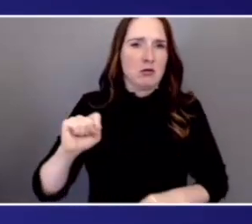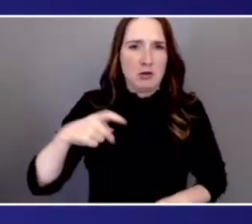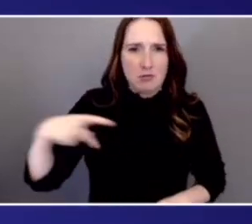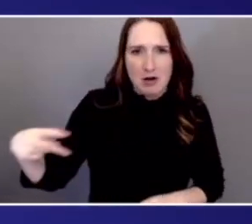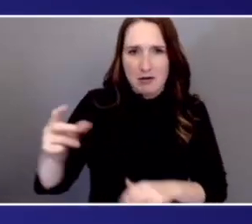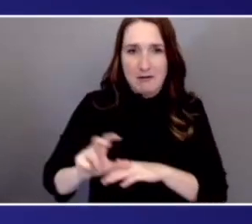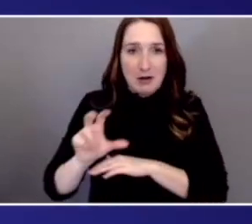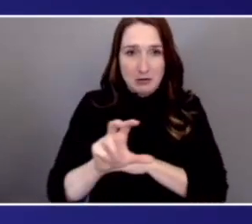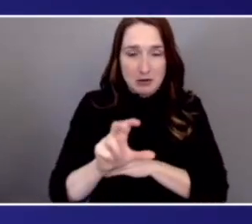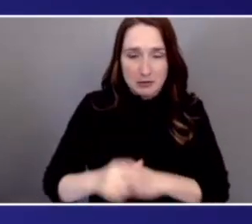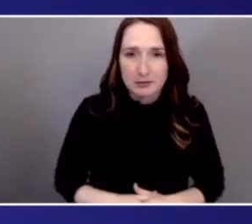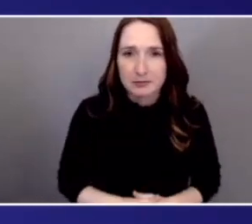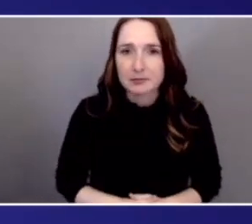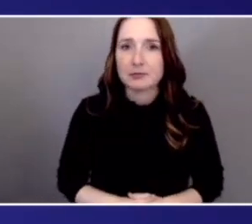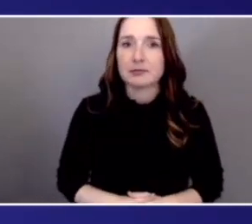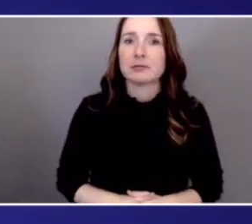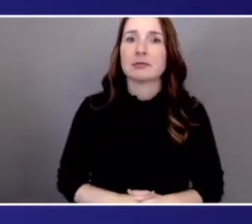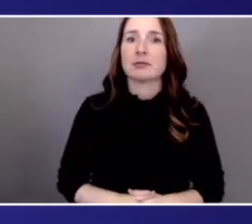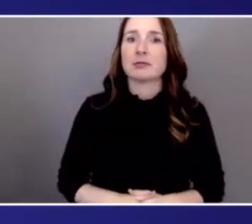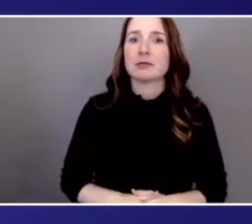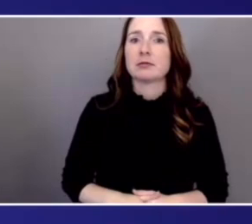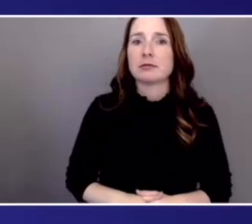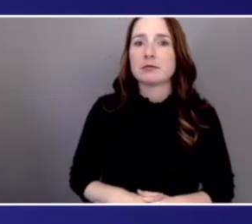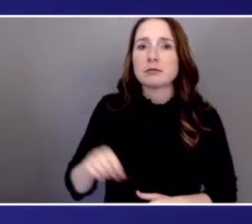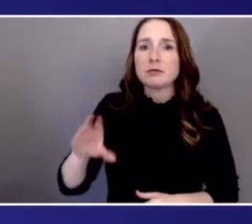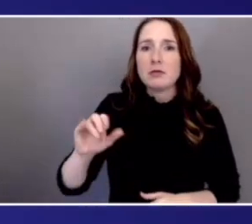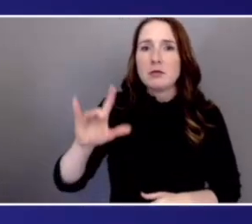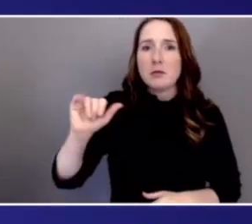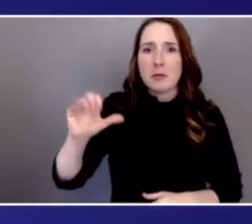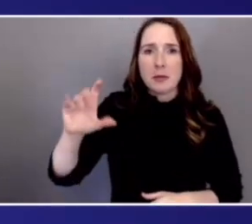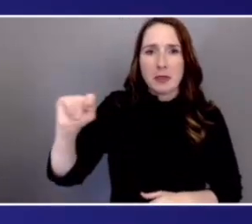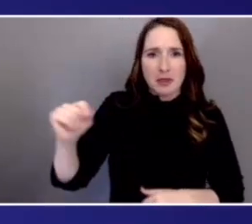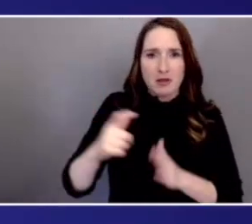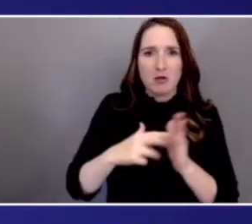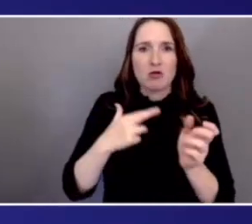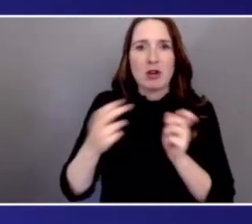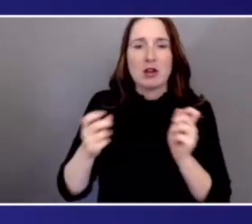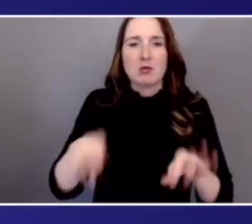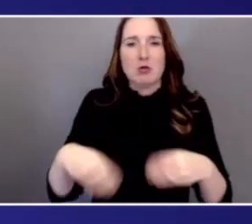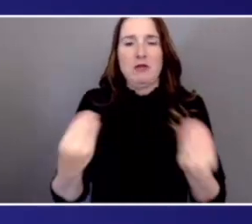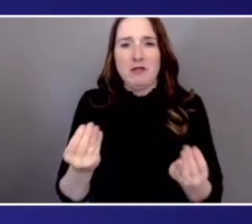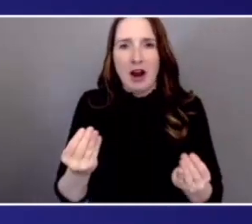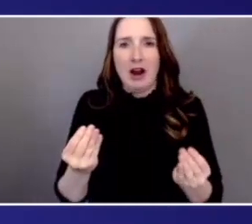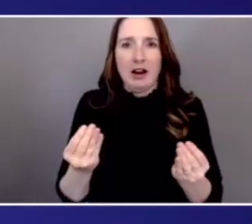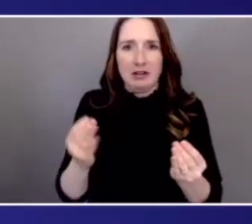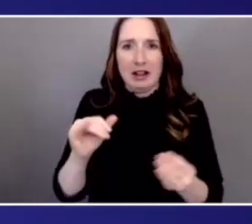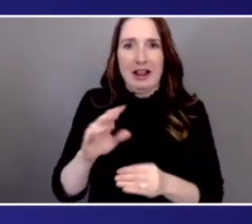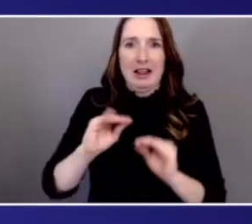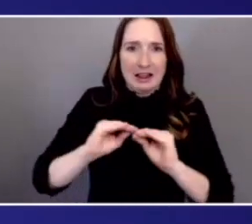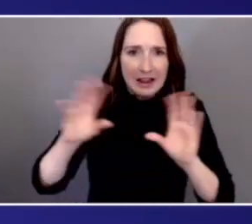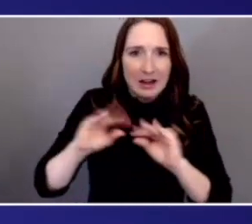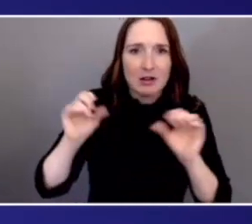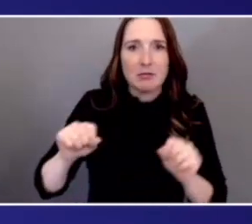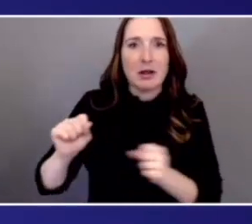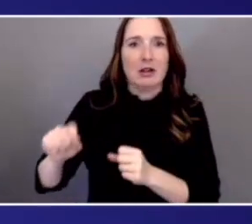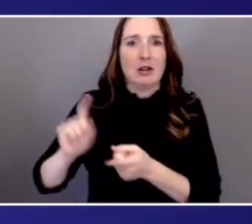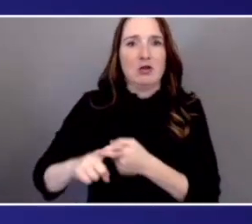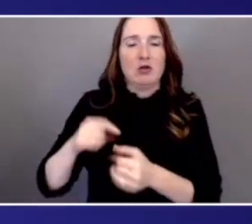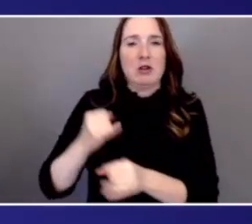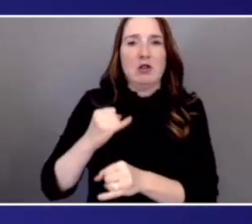The CLERY EGG regulations provide critical clarity that enable institutions to meet their statutory obligations effectively.